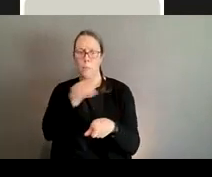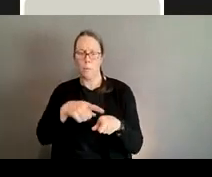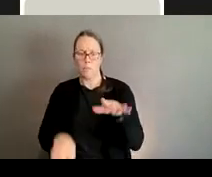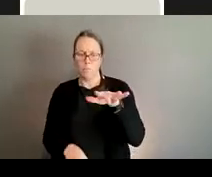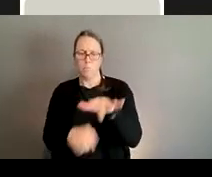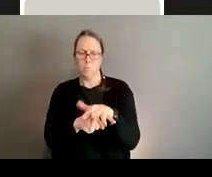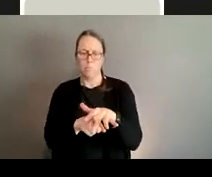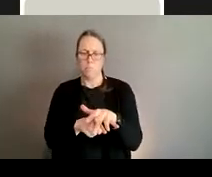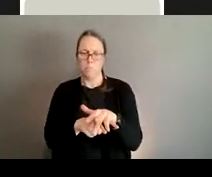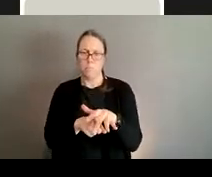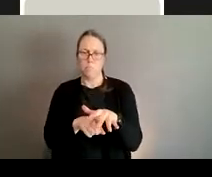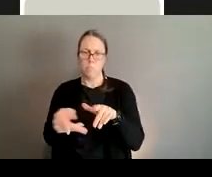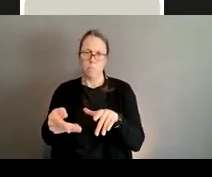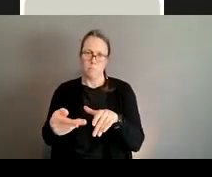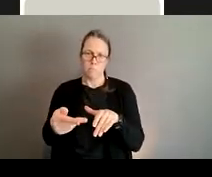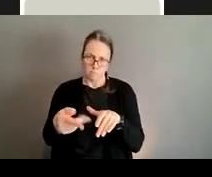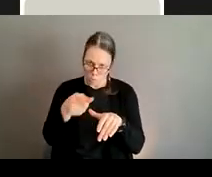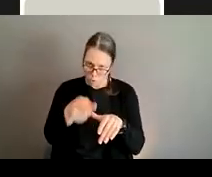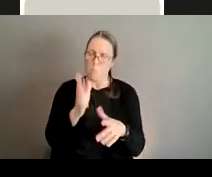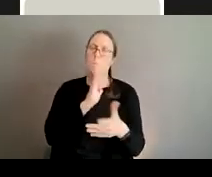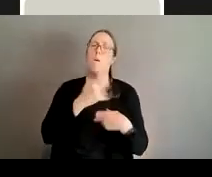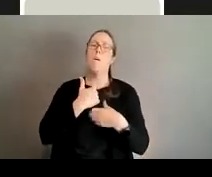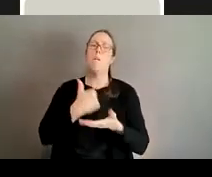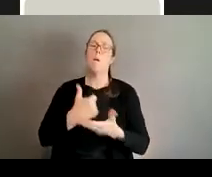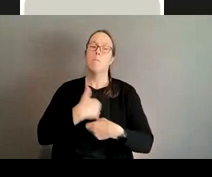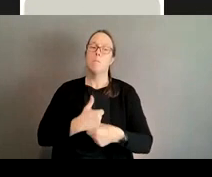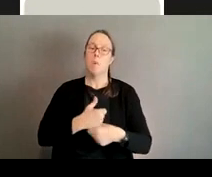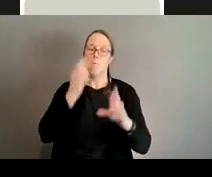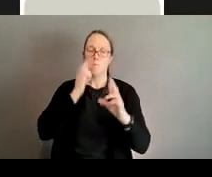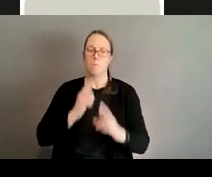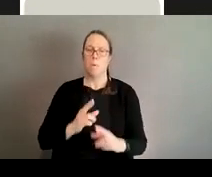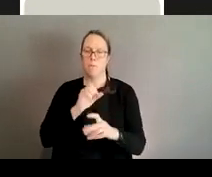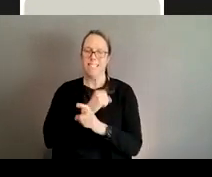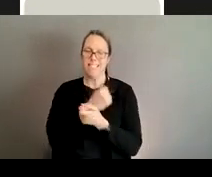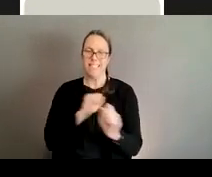they'll create a respectful and safe environment. Because really one of the great successes